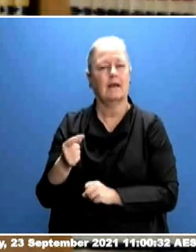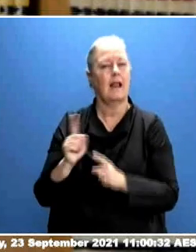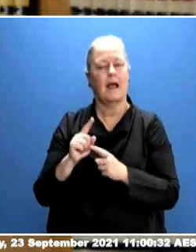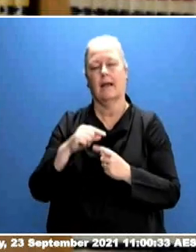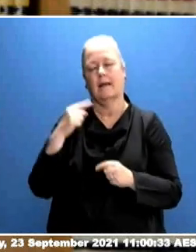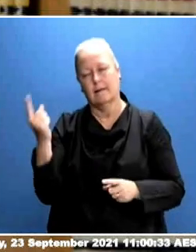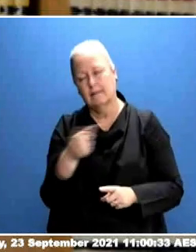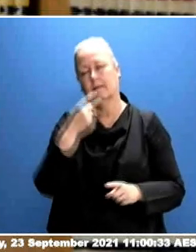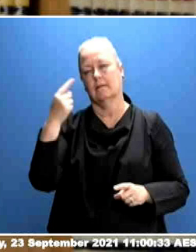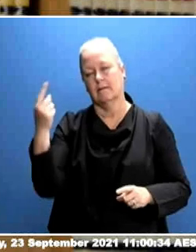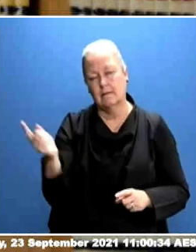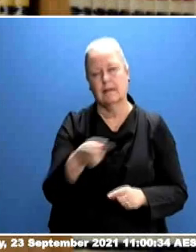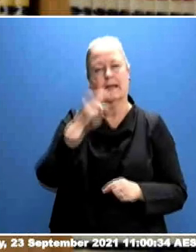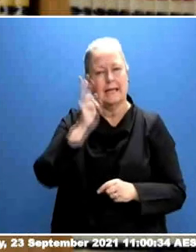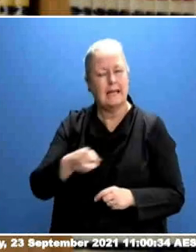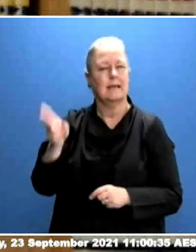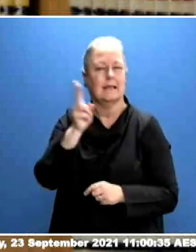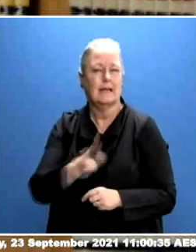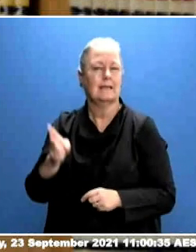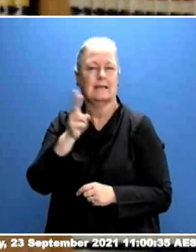and bouncing between our Service and a number of other Departments.